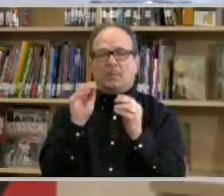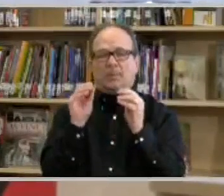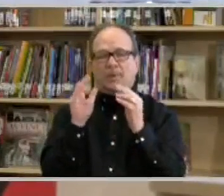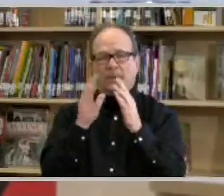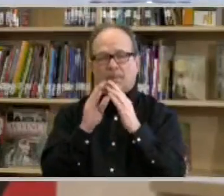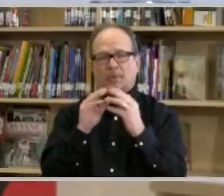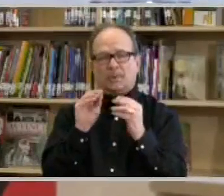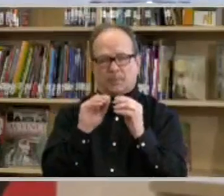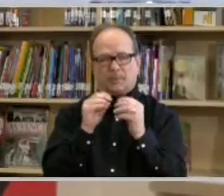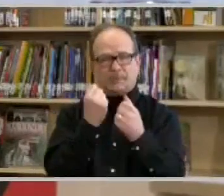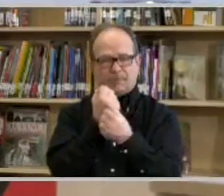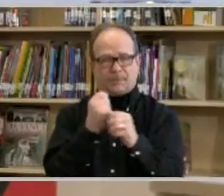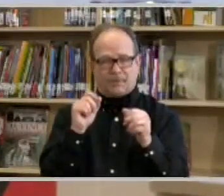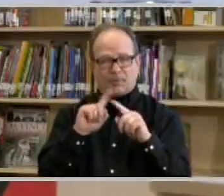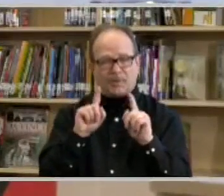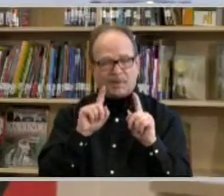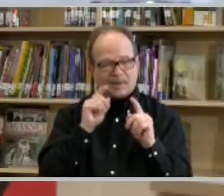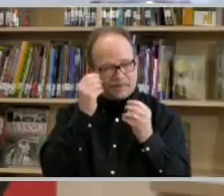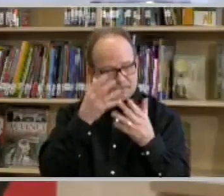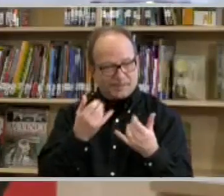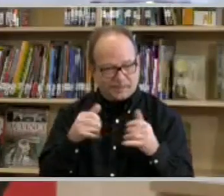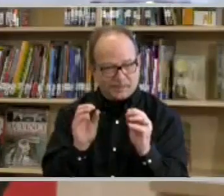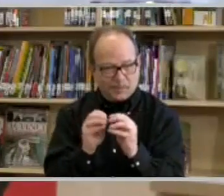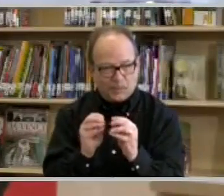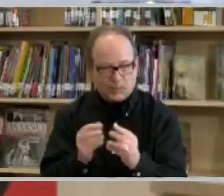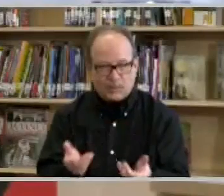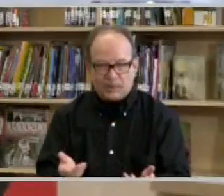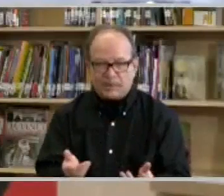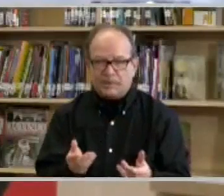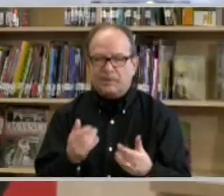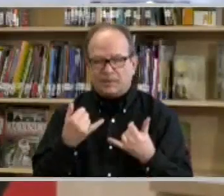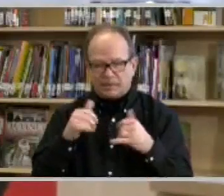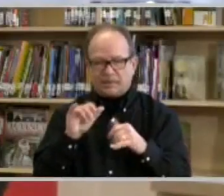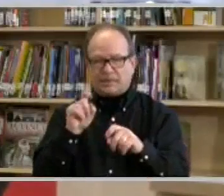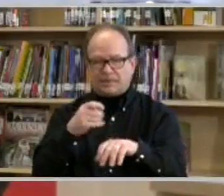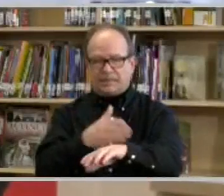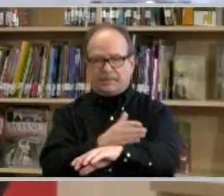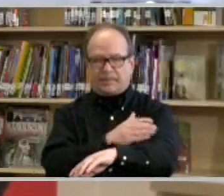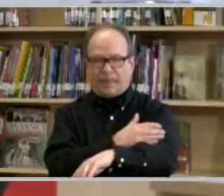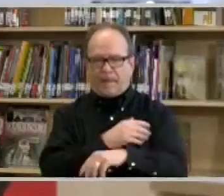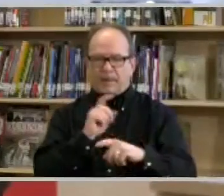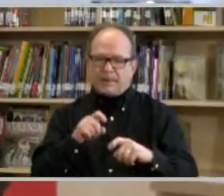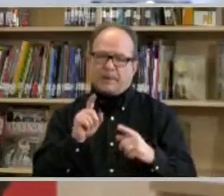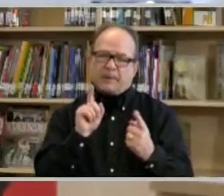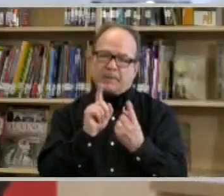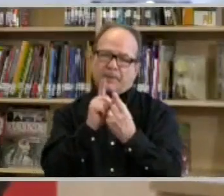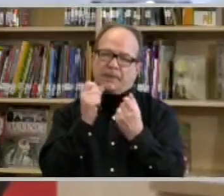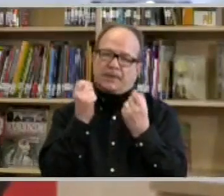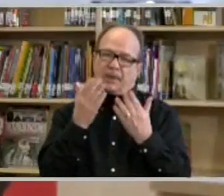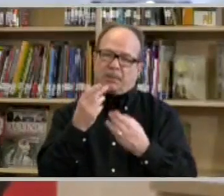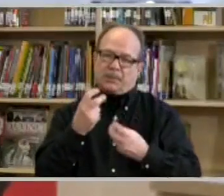BECOMING SAFER, WE STILL HAVE